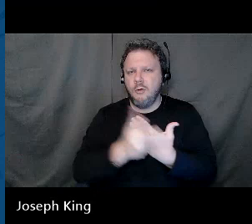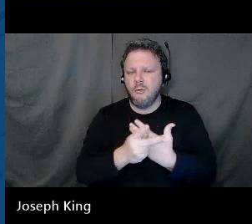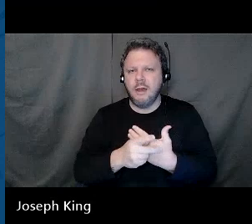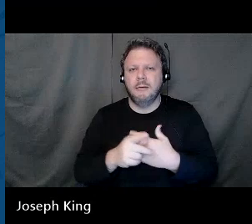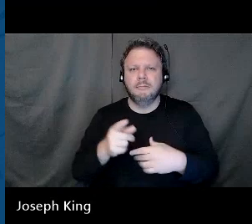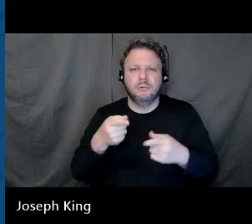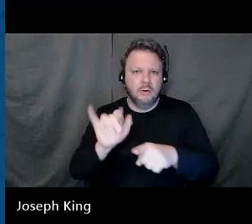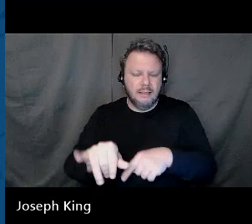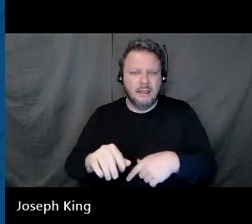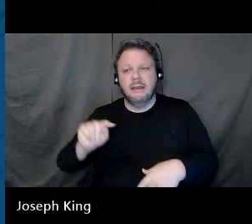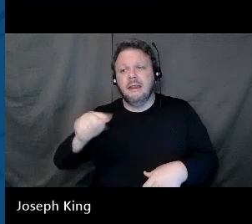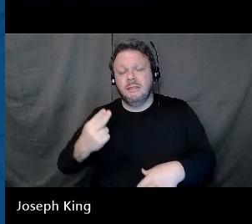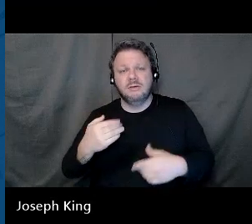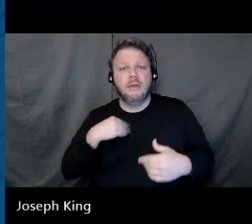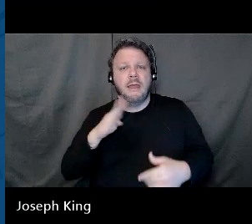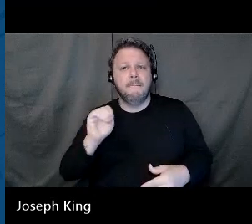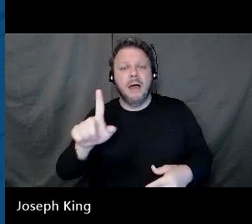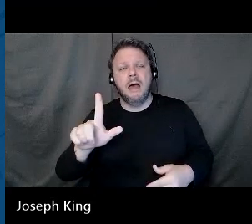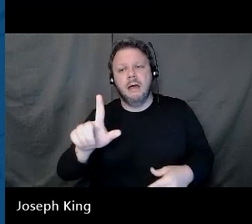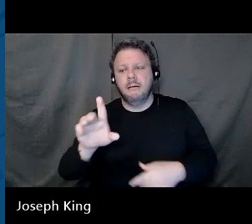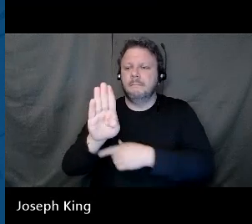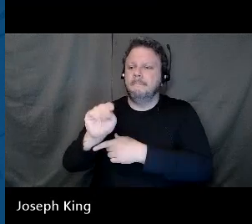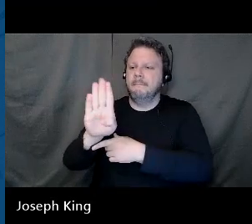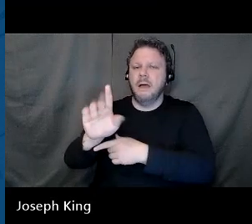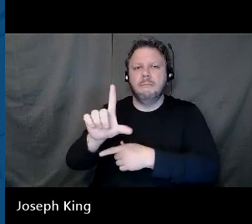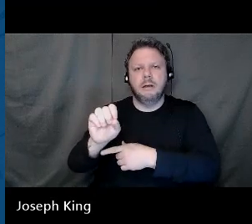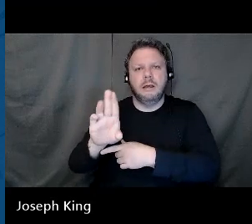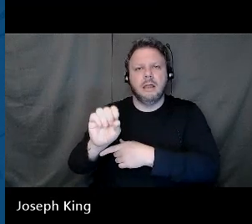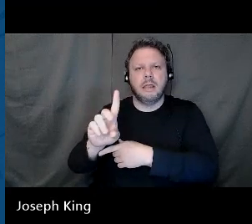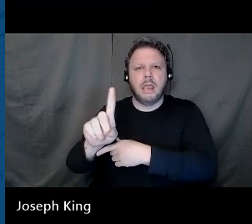survey. And then on Thursday, we have Bob Blancato sharing about ageism,